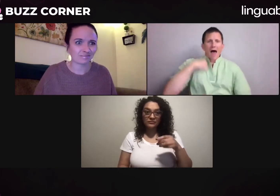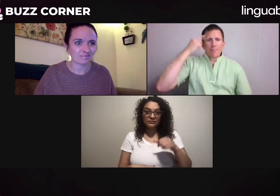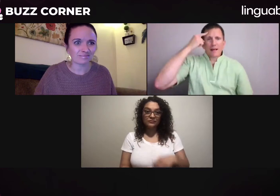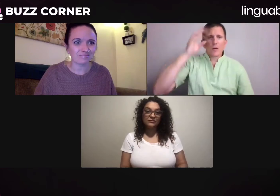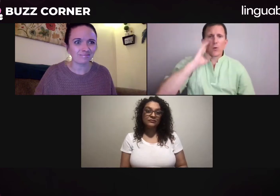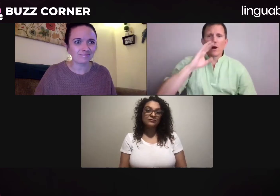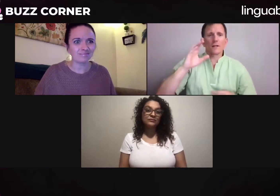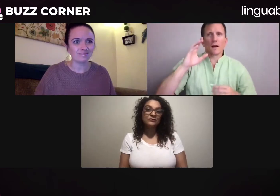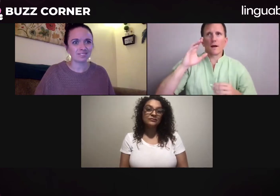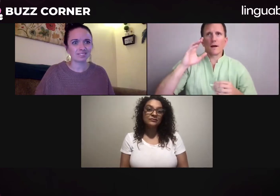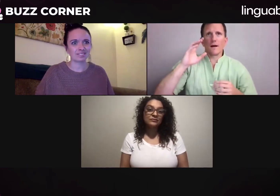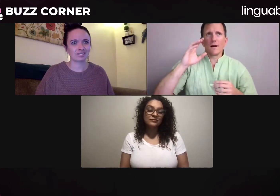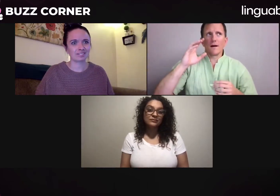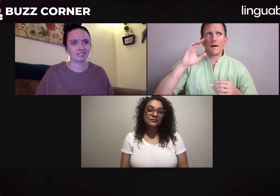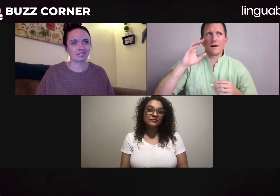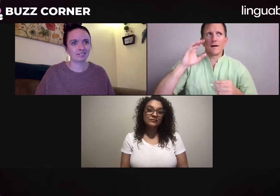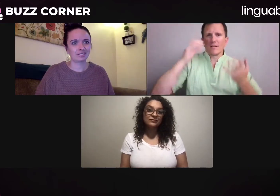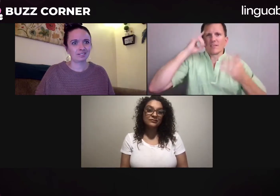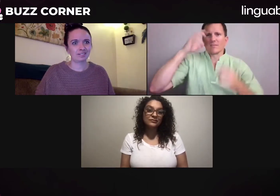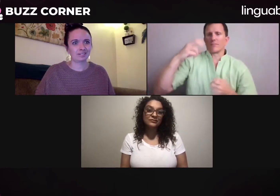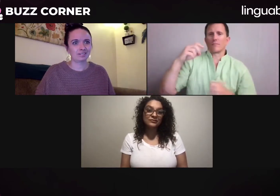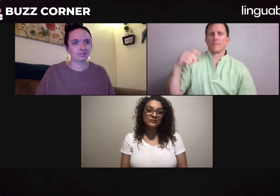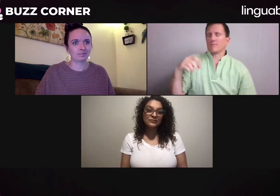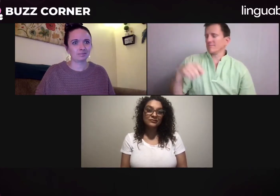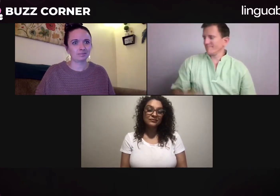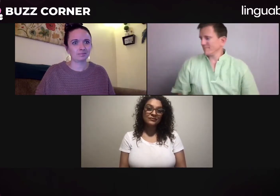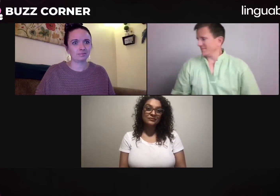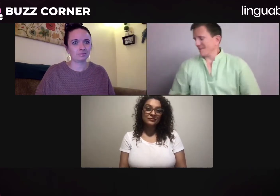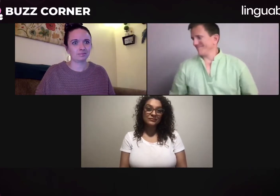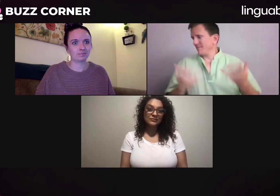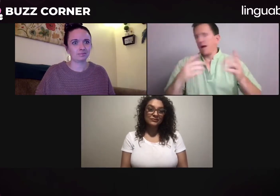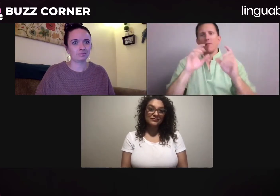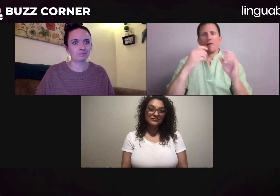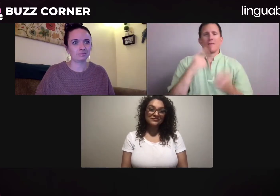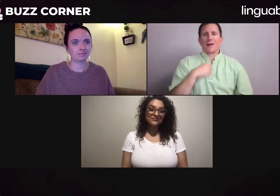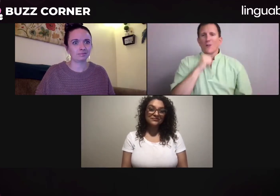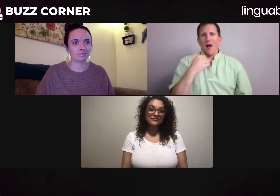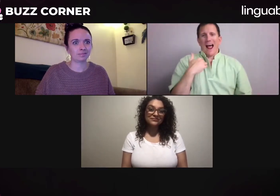That's such a good point. Yeah, I think... yeah,